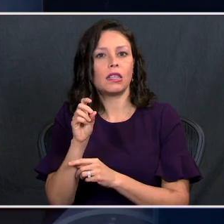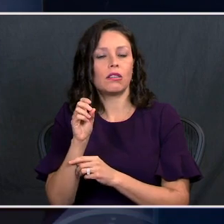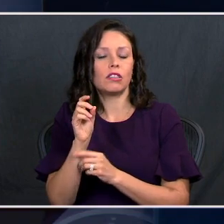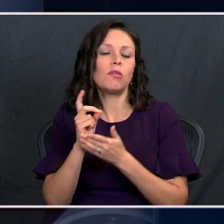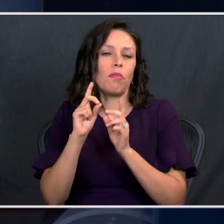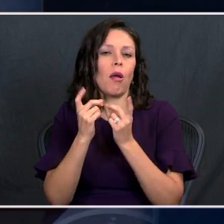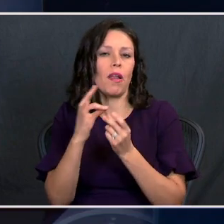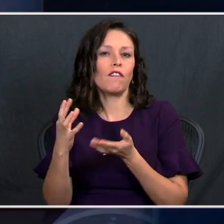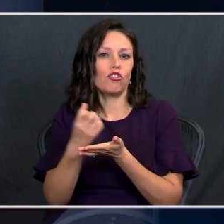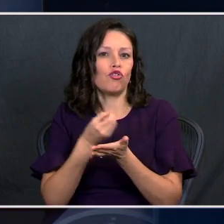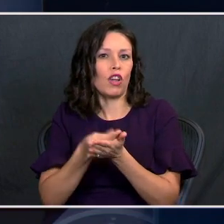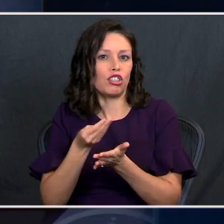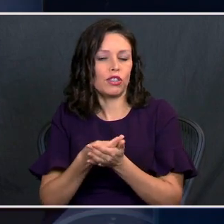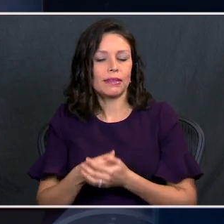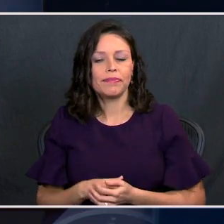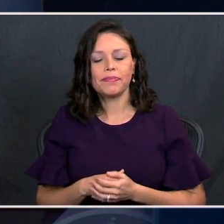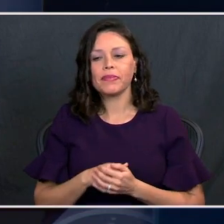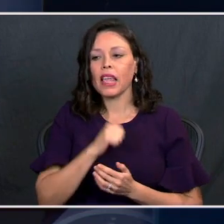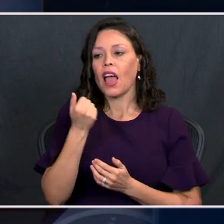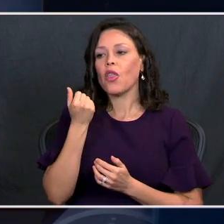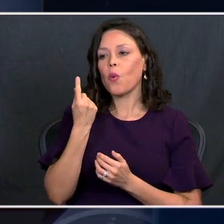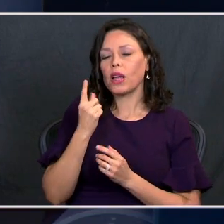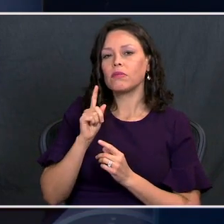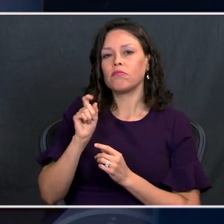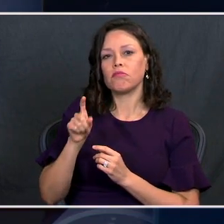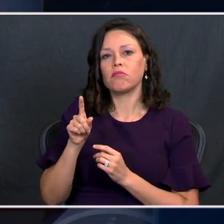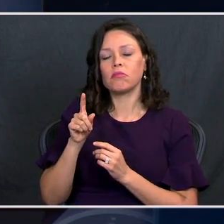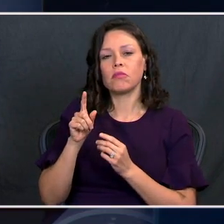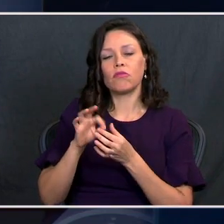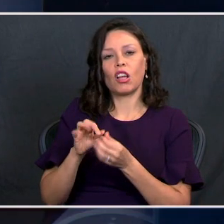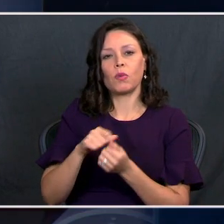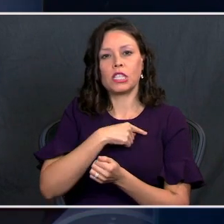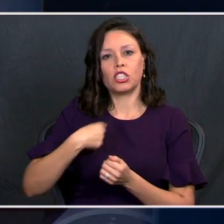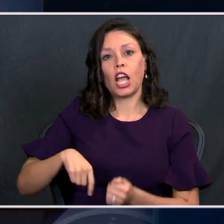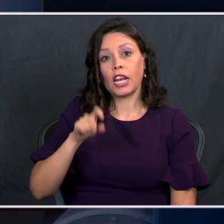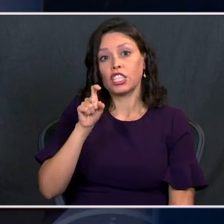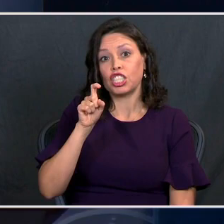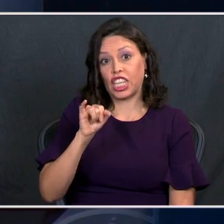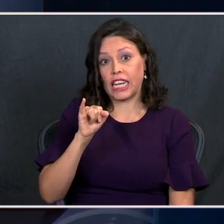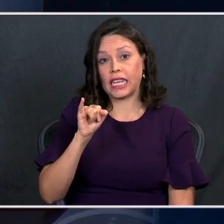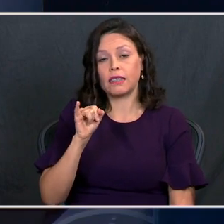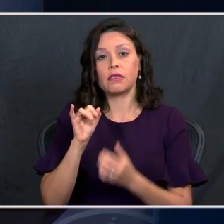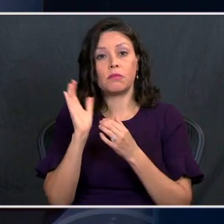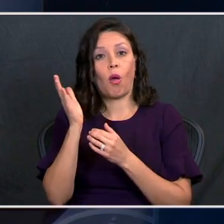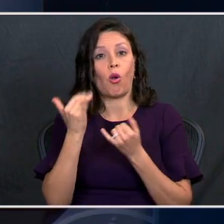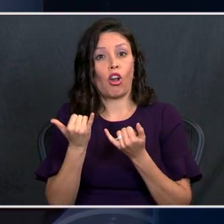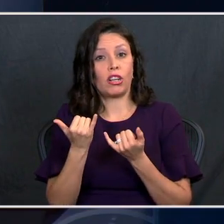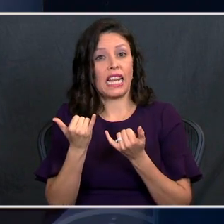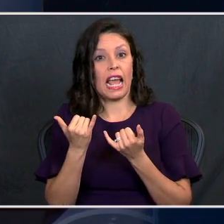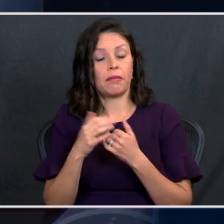Go ahead. The Press: Another one on China. China's Xi Jinping spoke earlier today. I'm wondering if there's any official